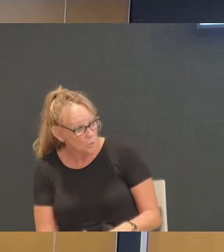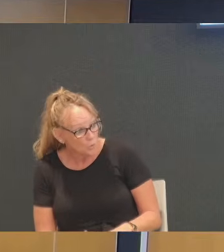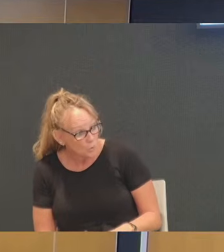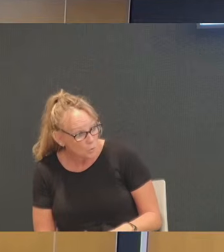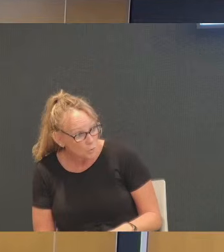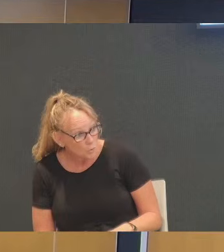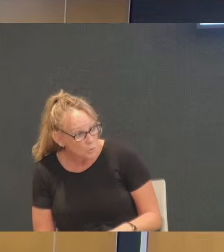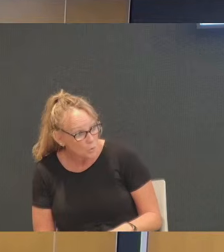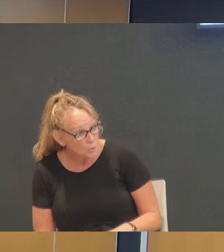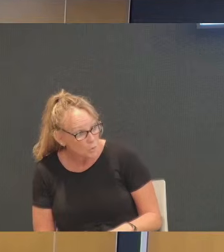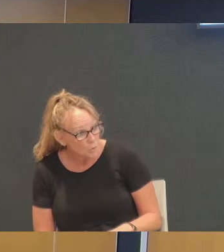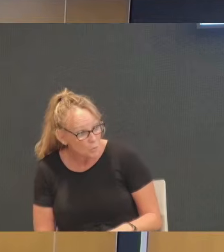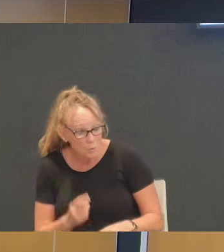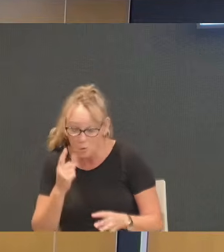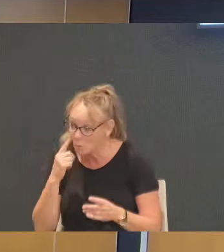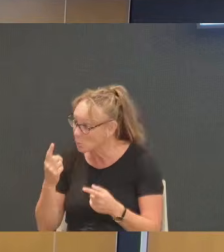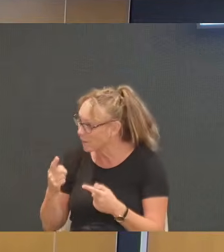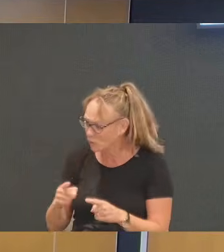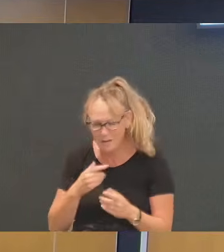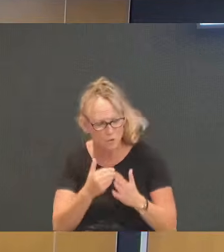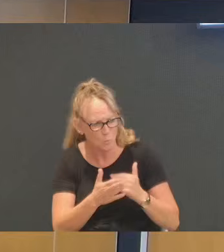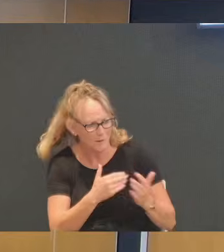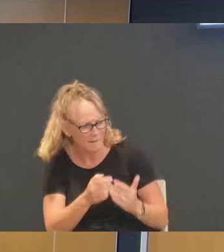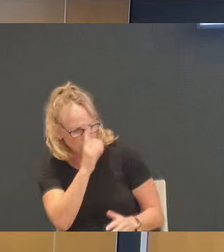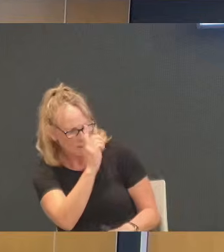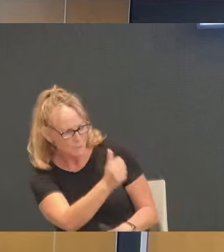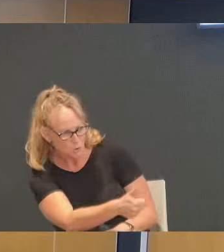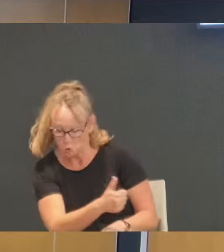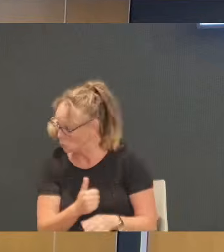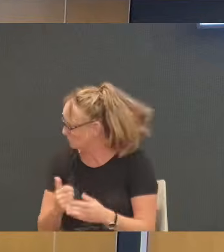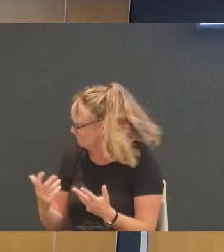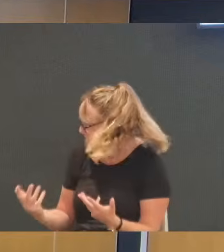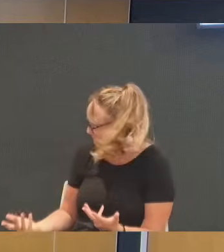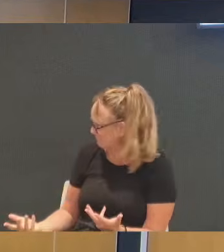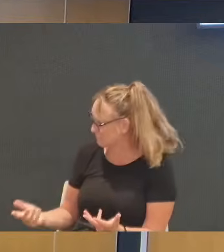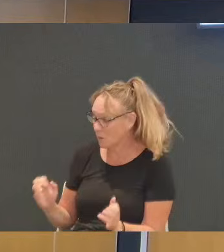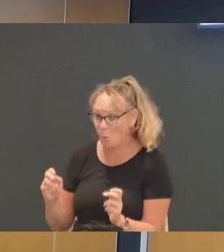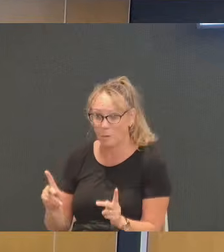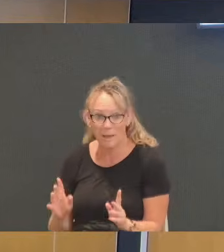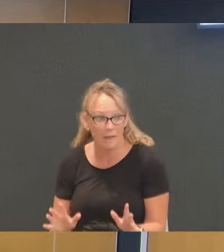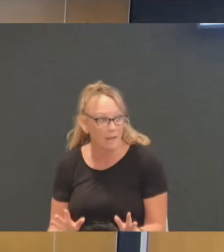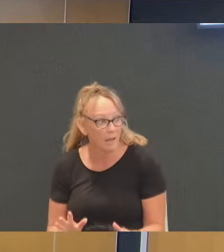to dis I do have an announcement that's coming up. I don't see the people again. Okay. Well, go and